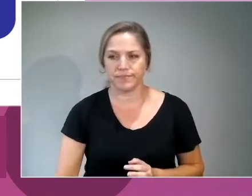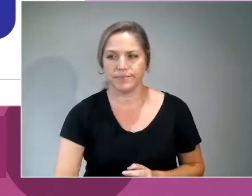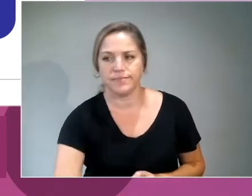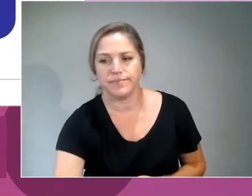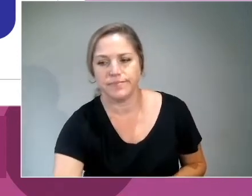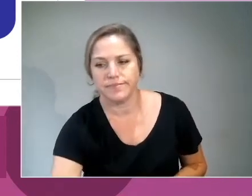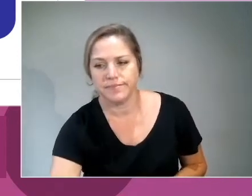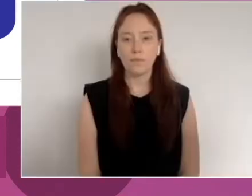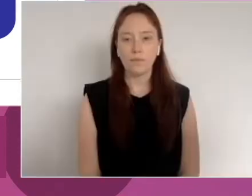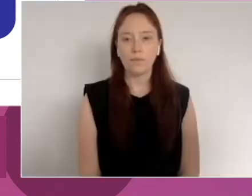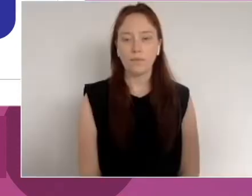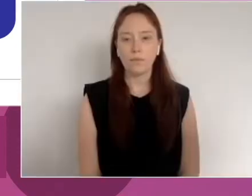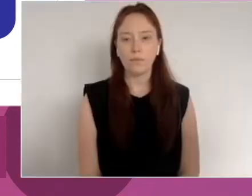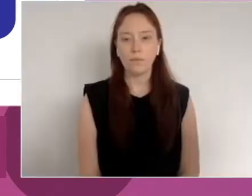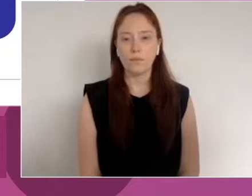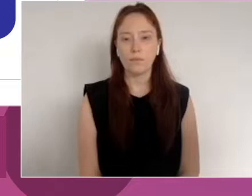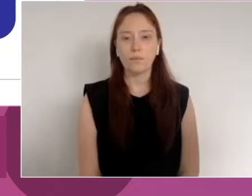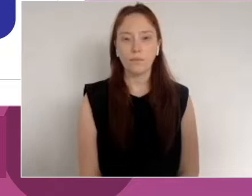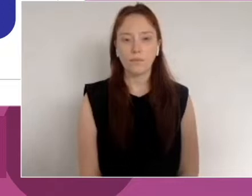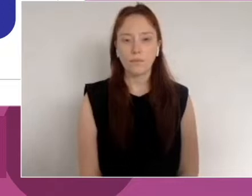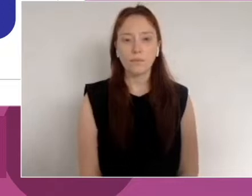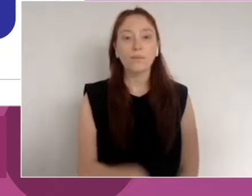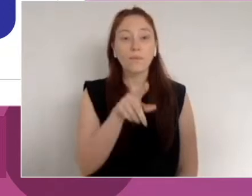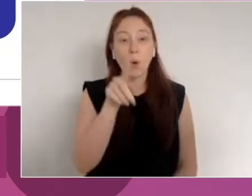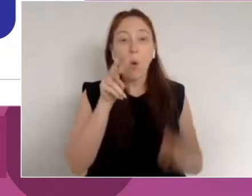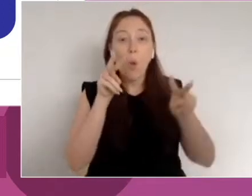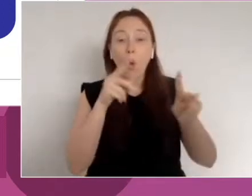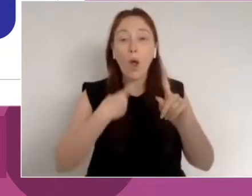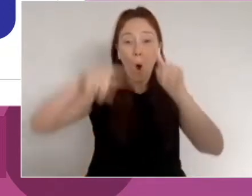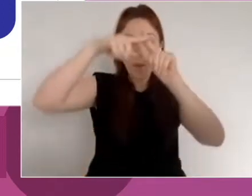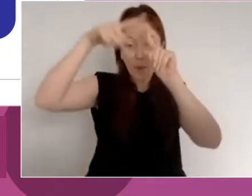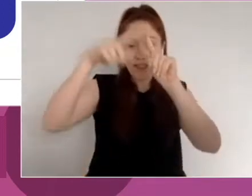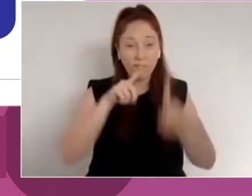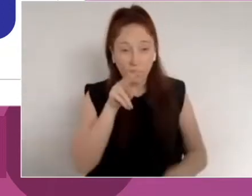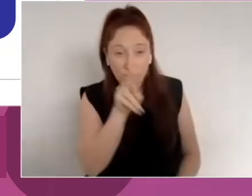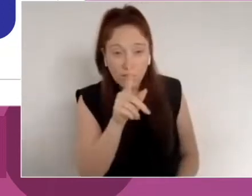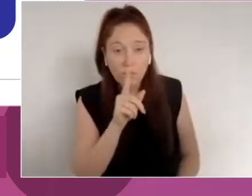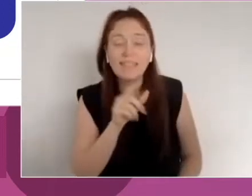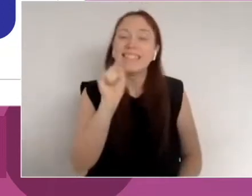I hope that you can see that it is about optimism and say, yes, we can see complications in putting